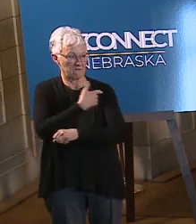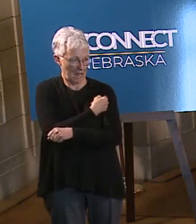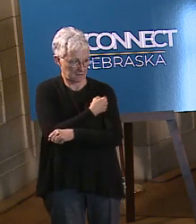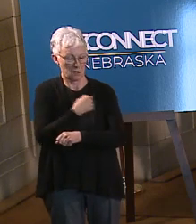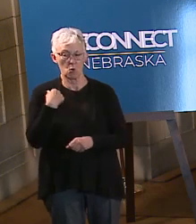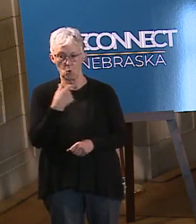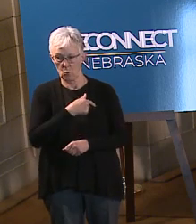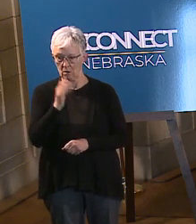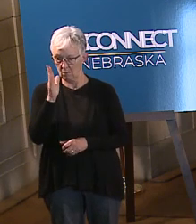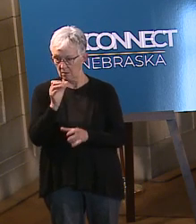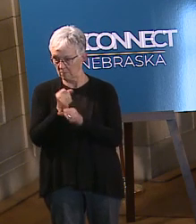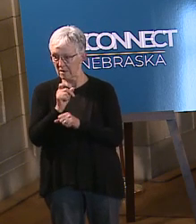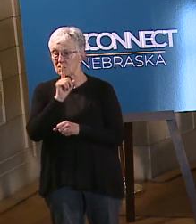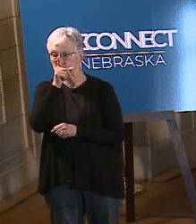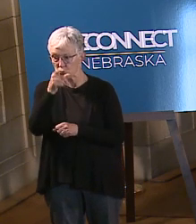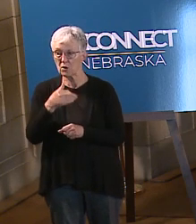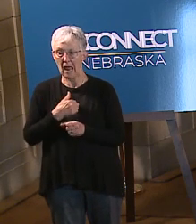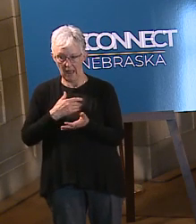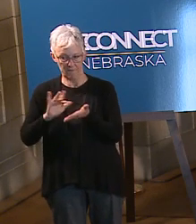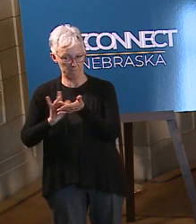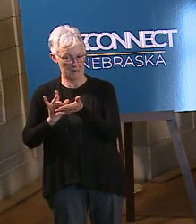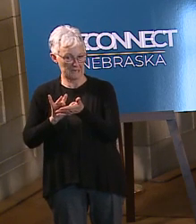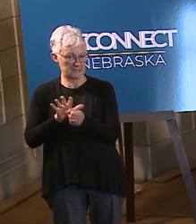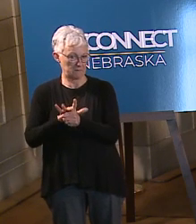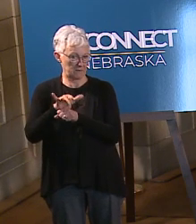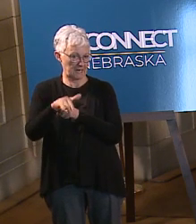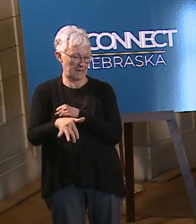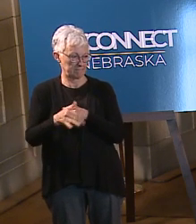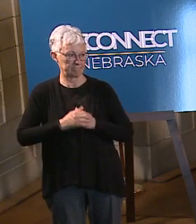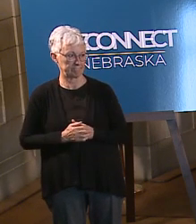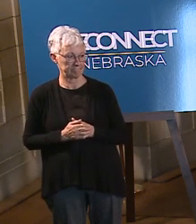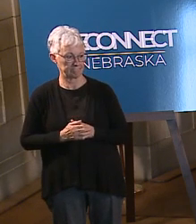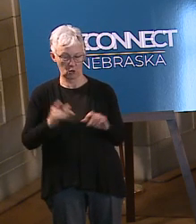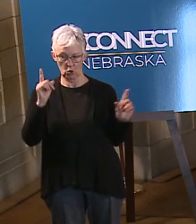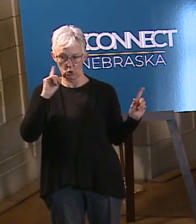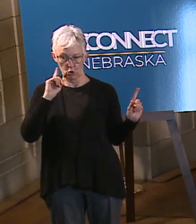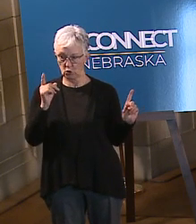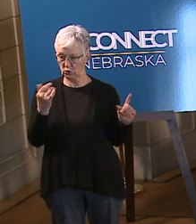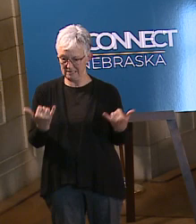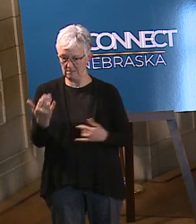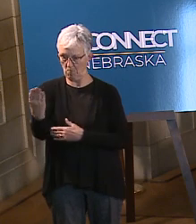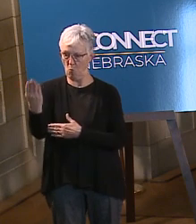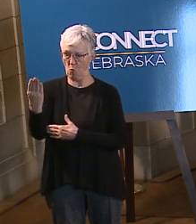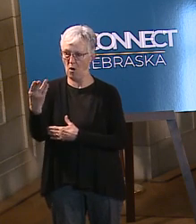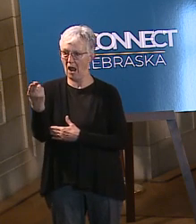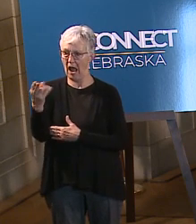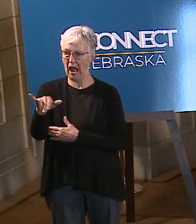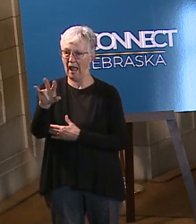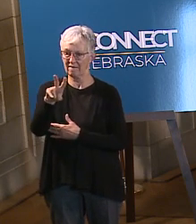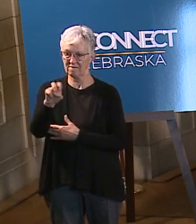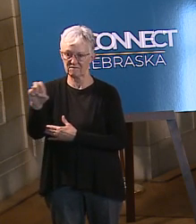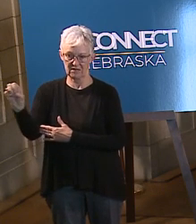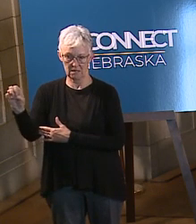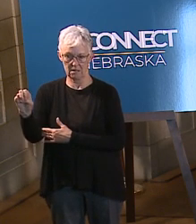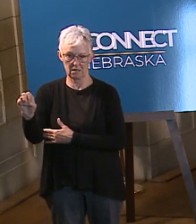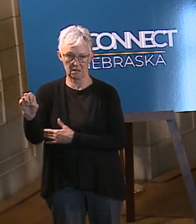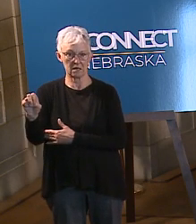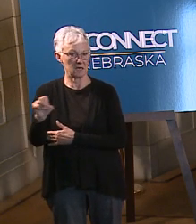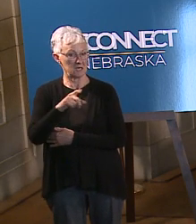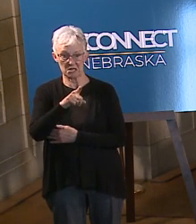BUT THE STATE, TO GET THE VACCINE TO WORK WITH PROVIDERS TO MAKE SURE THE VACCINE IS READILY AVAILABLE.